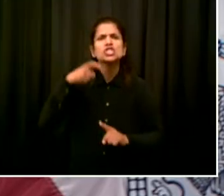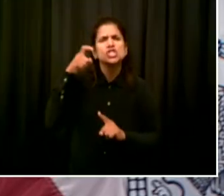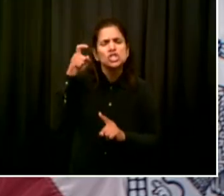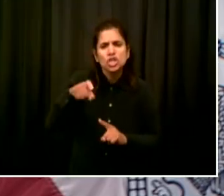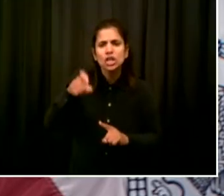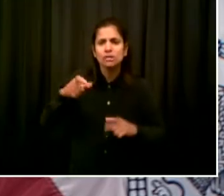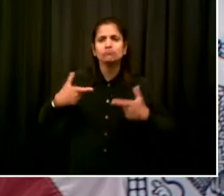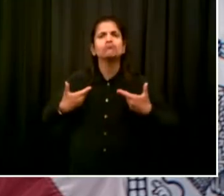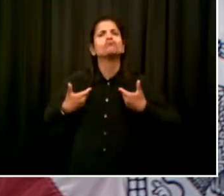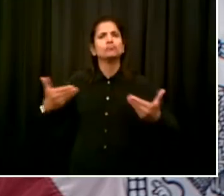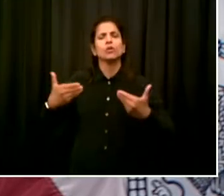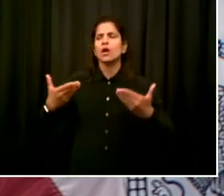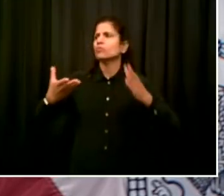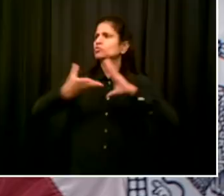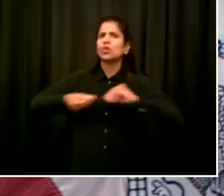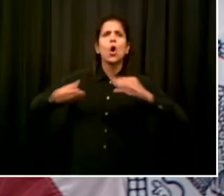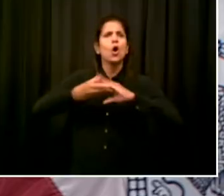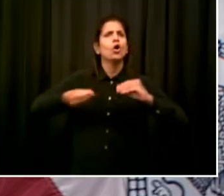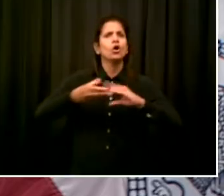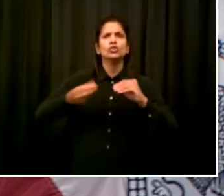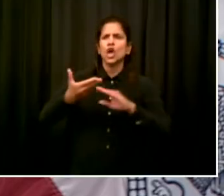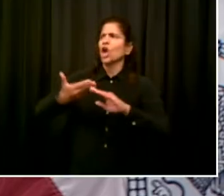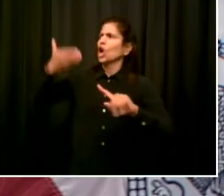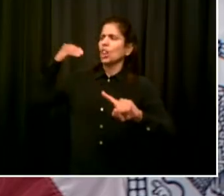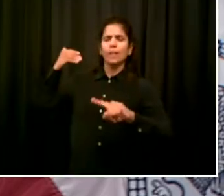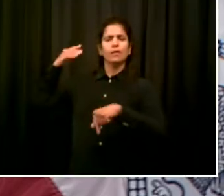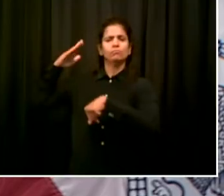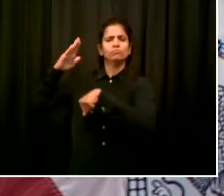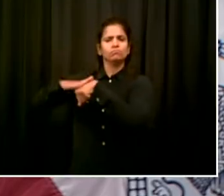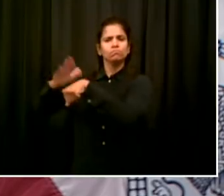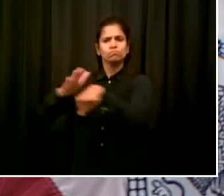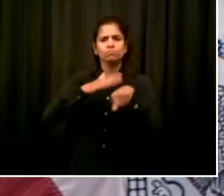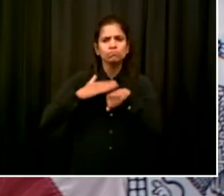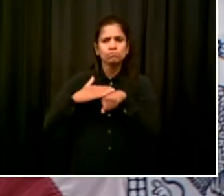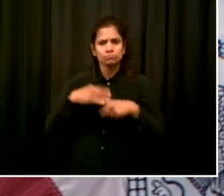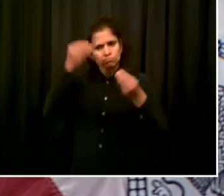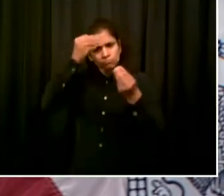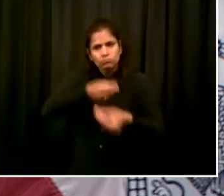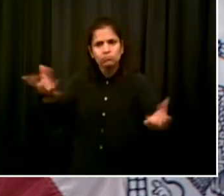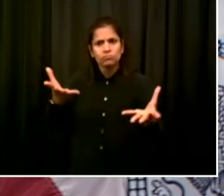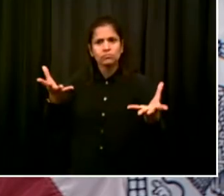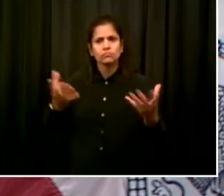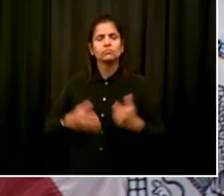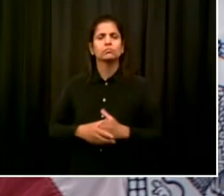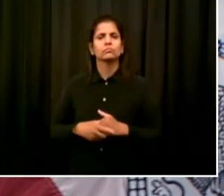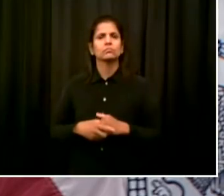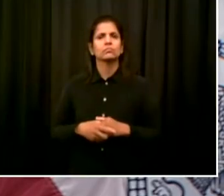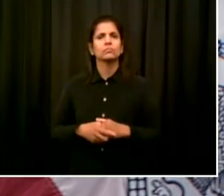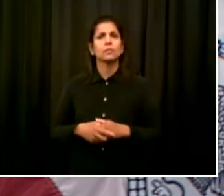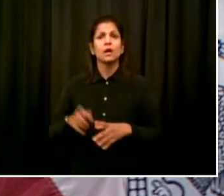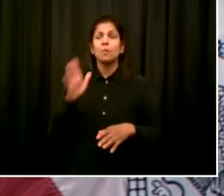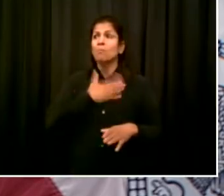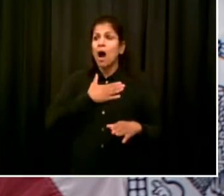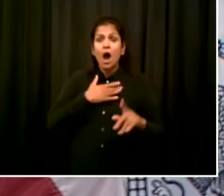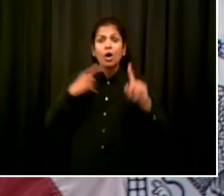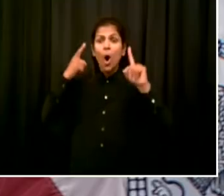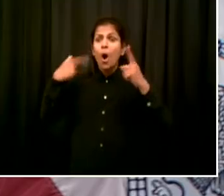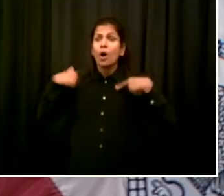WITH A BIG TEAM HERE, WE SHOULDV'E T PU THAT MESSAGE OUT SOONER . BUT ANYONE WHO IS